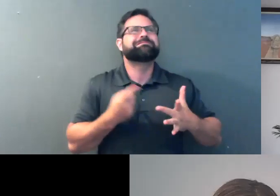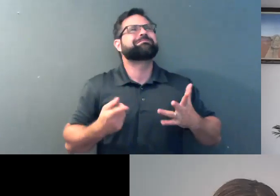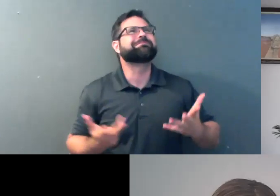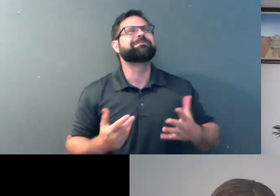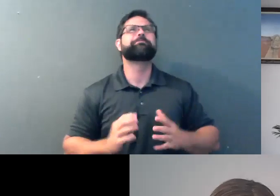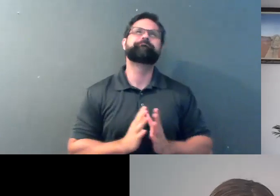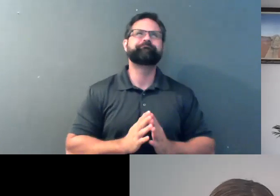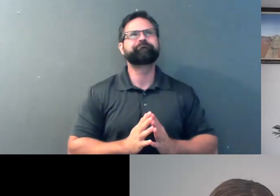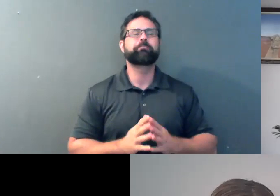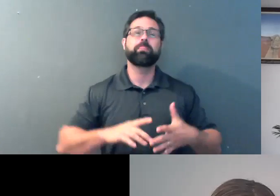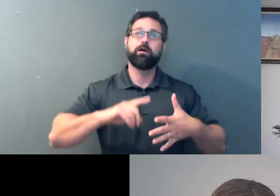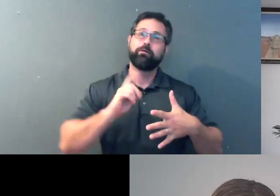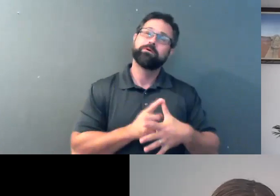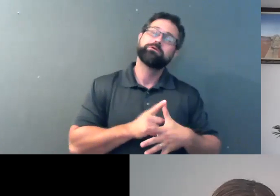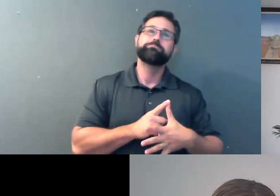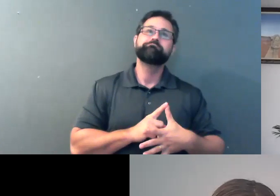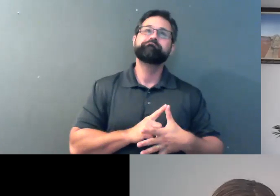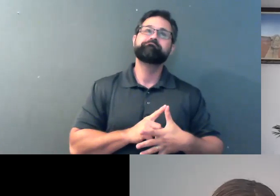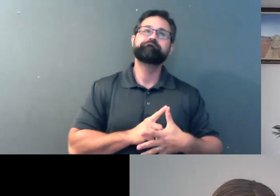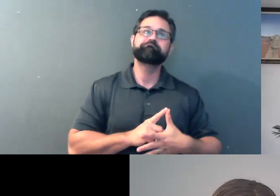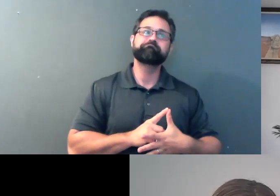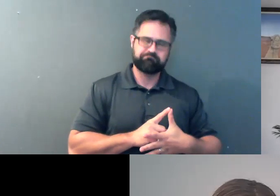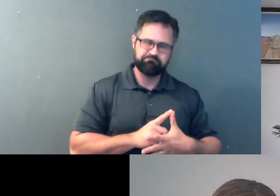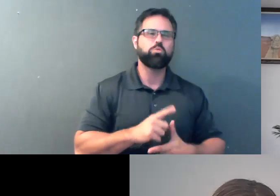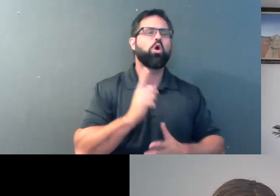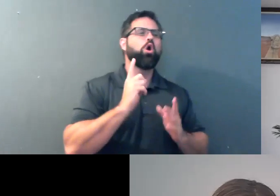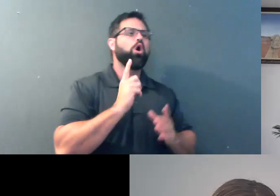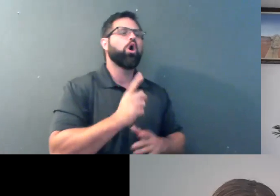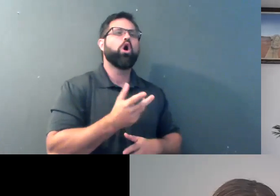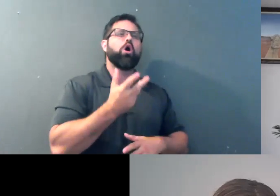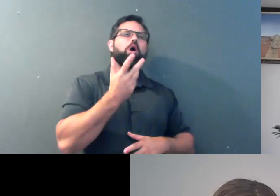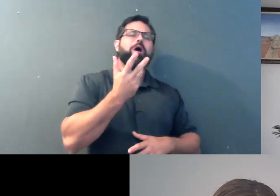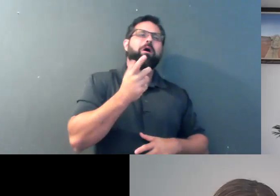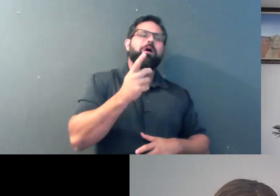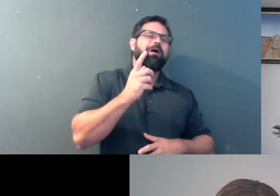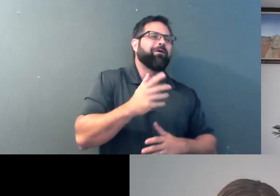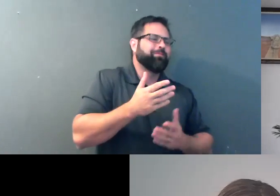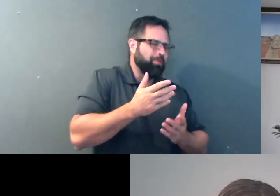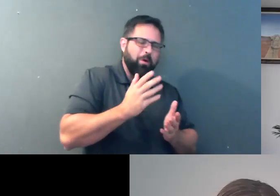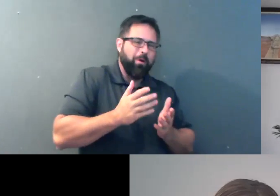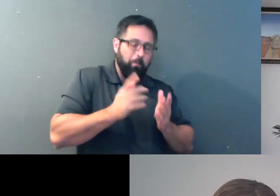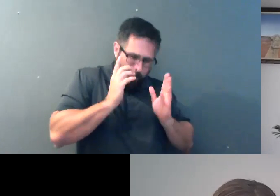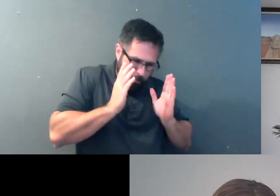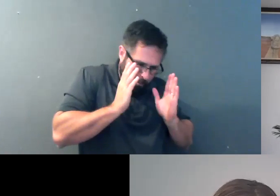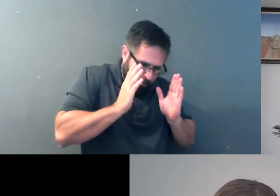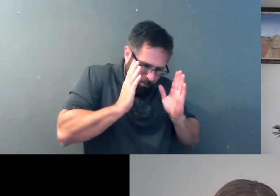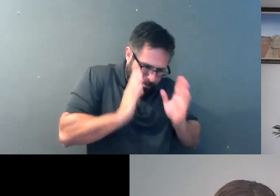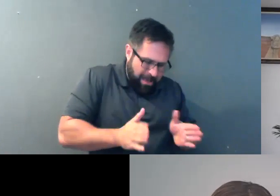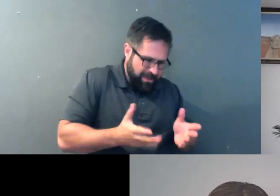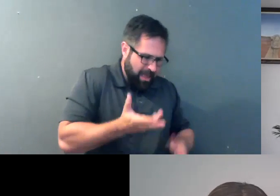be on ensuring that we have operational tools like the guidelines are an incredibly useful resource